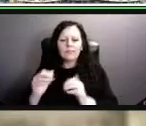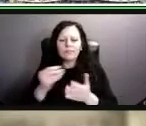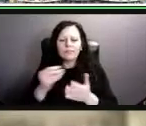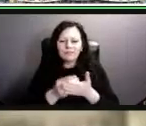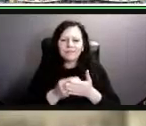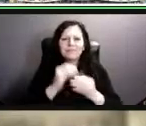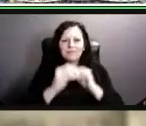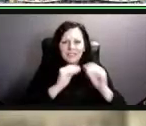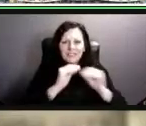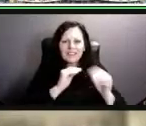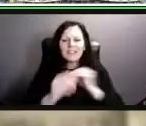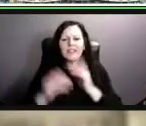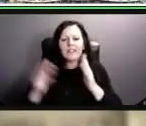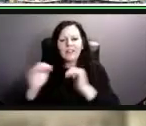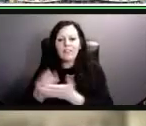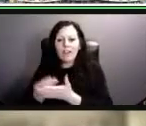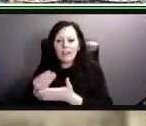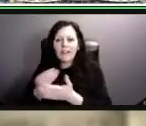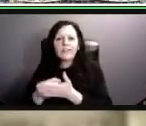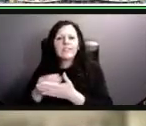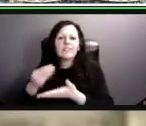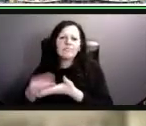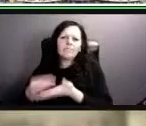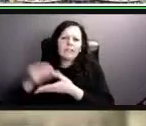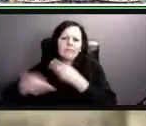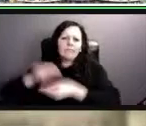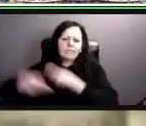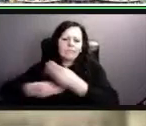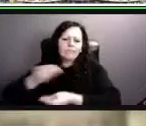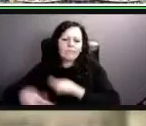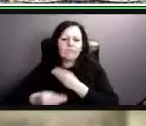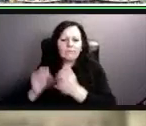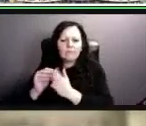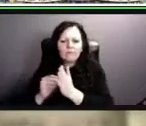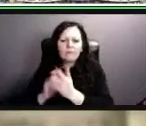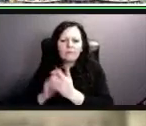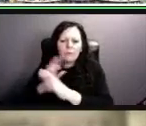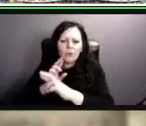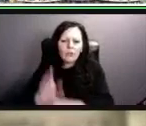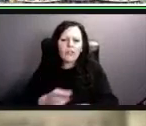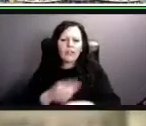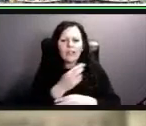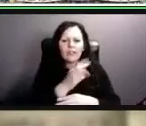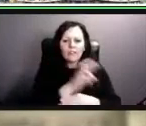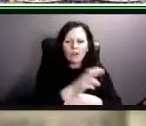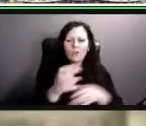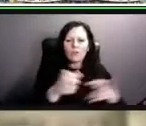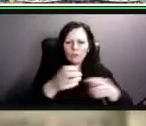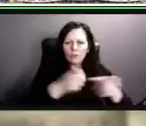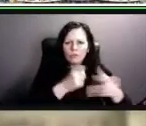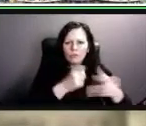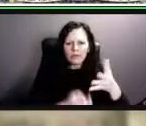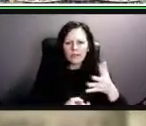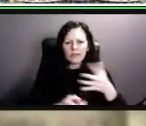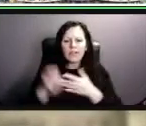MAINTENANCE CONTRACT FINANCE